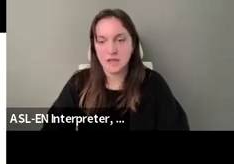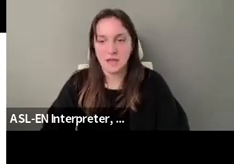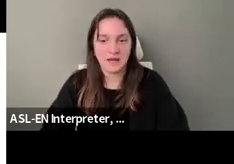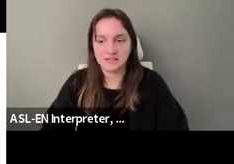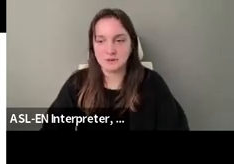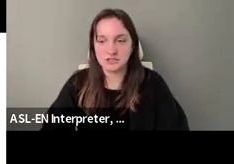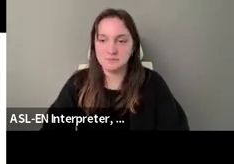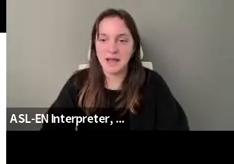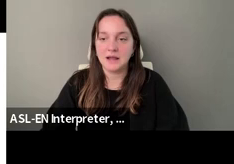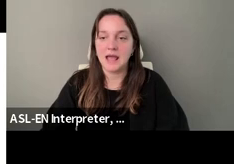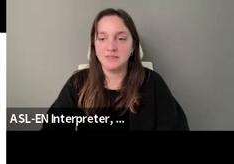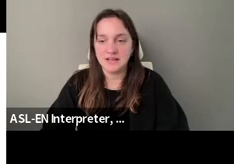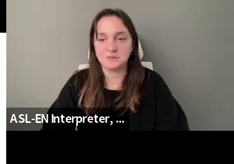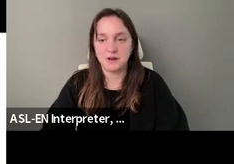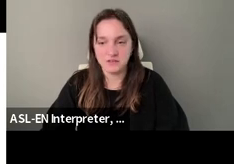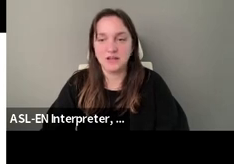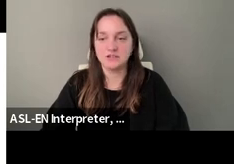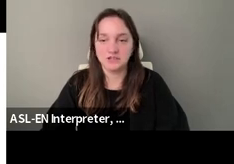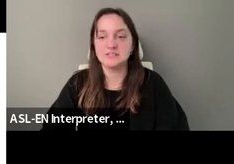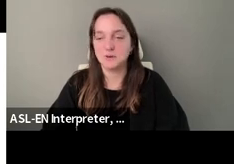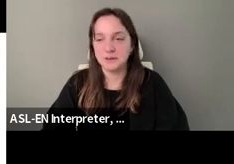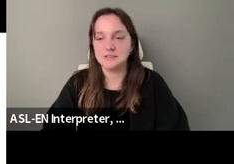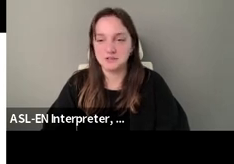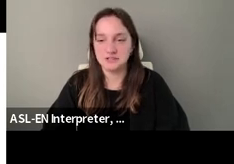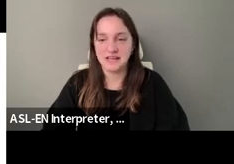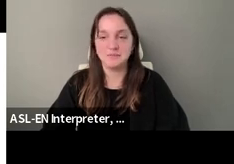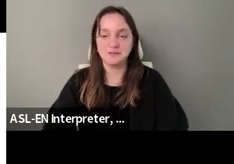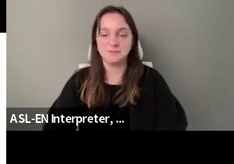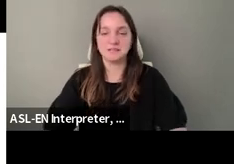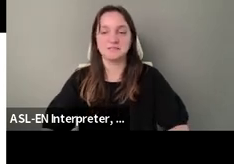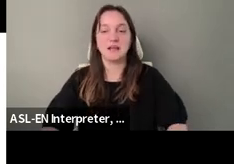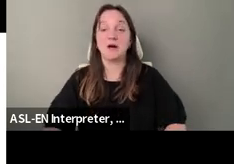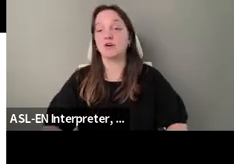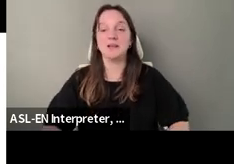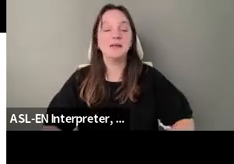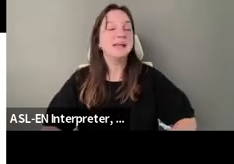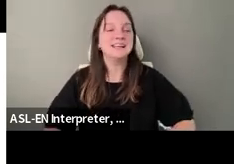And so because you just said because the time I'll hurry up.